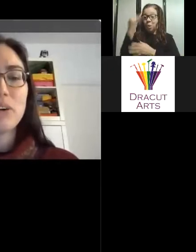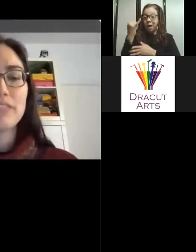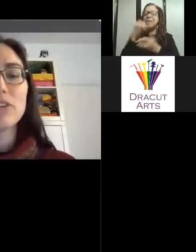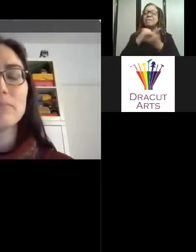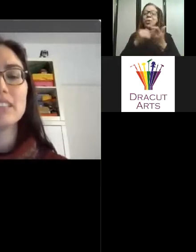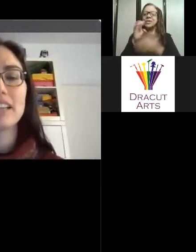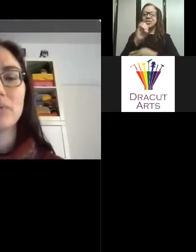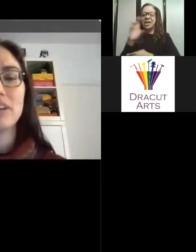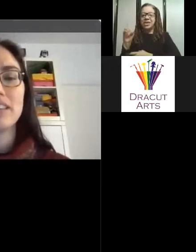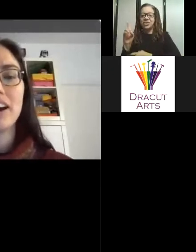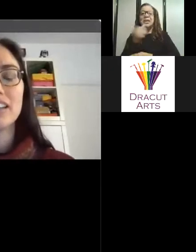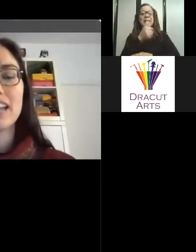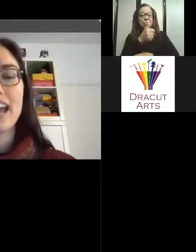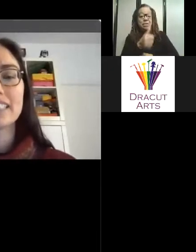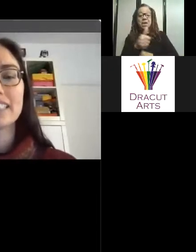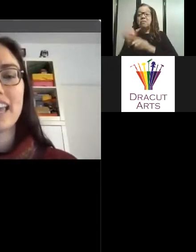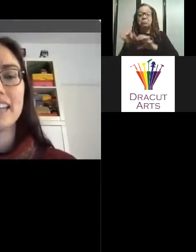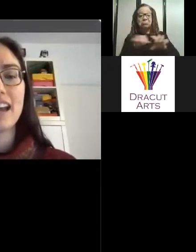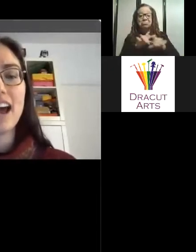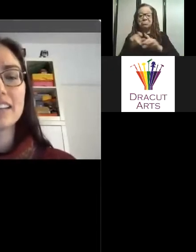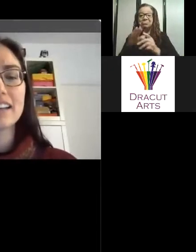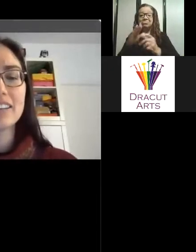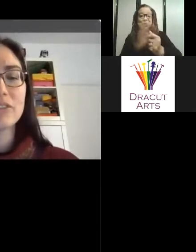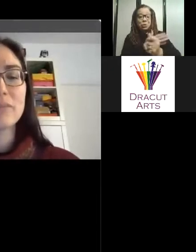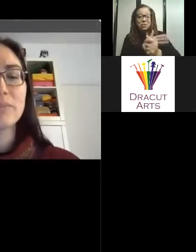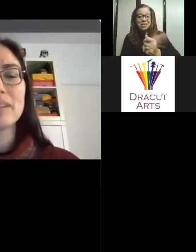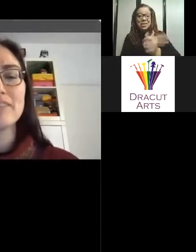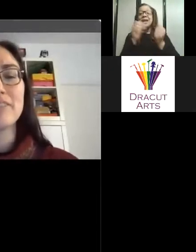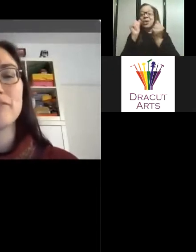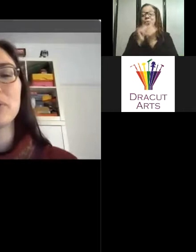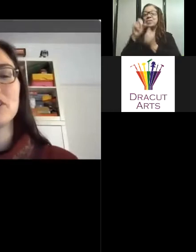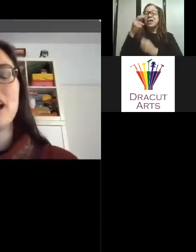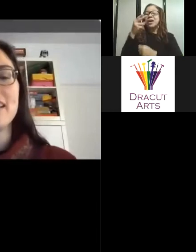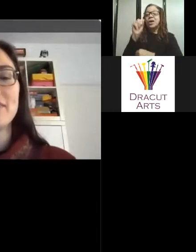War folk music with the Hard Tacks, and hot gonzo primitive folk jive